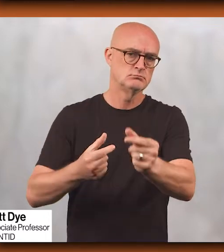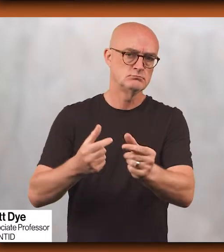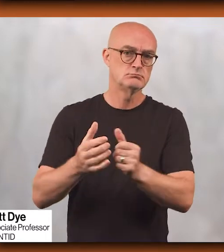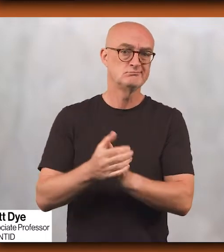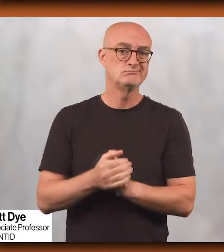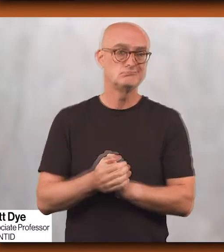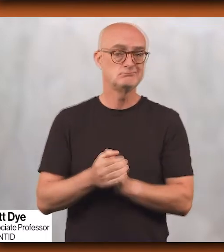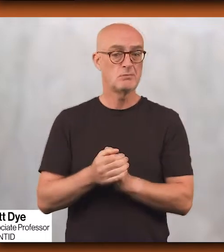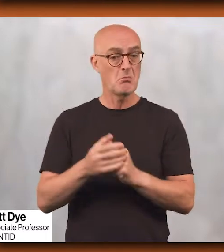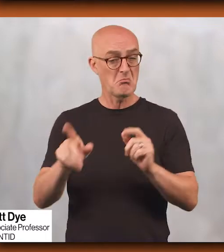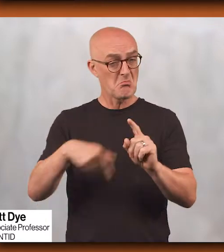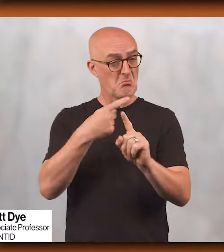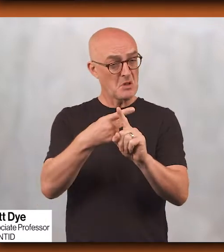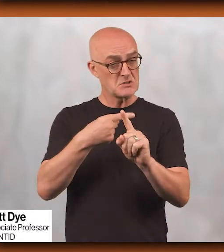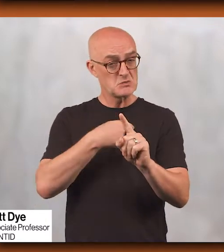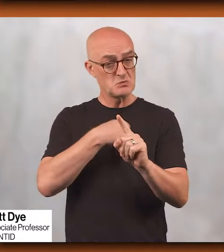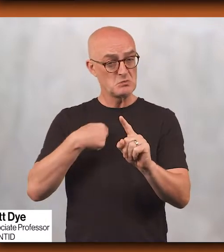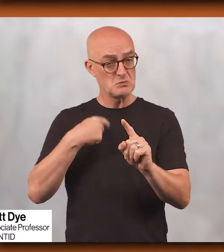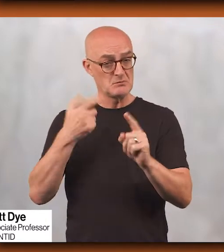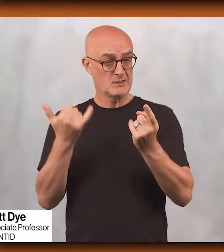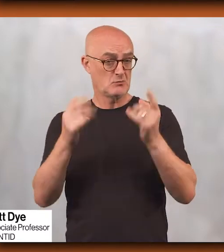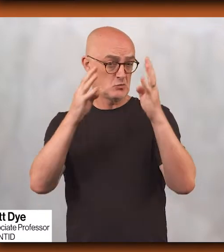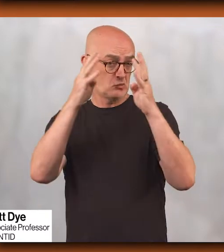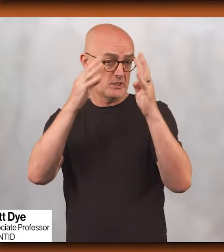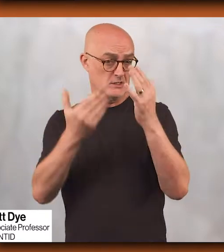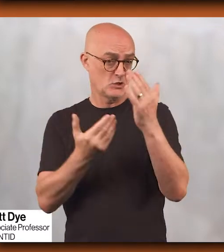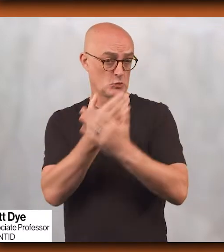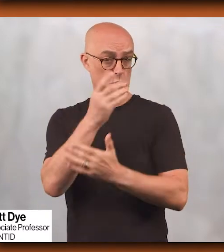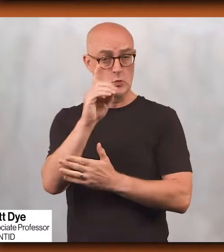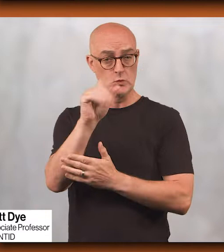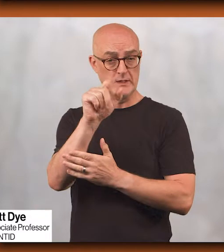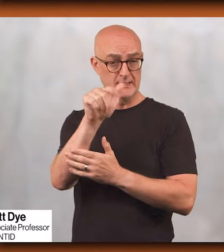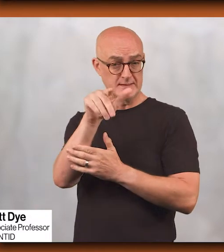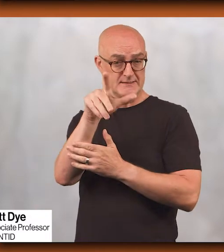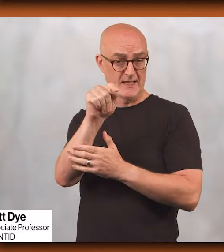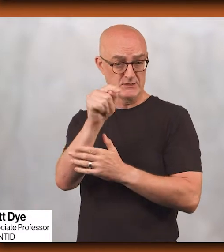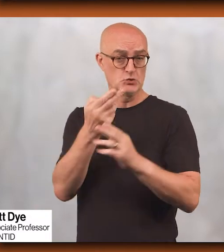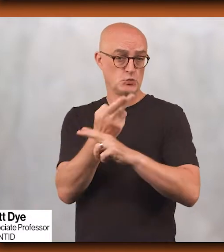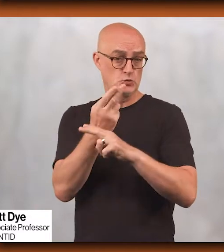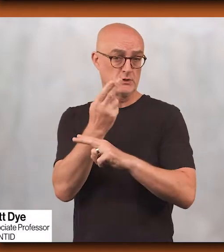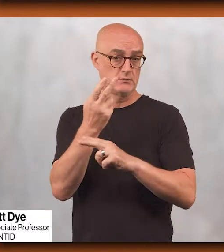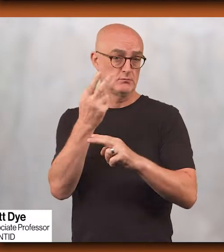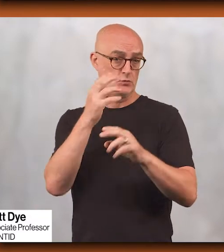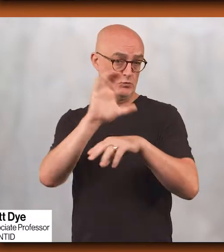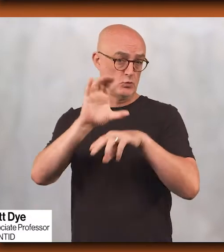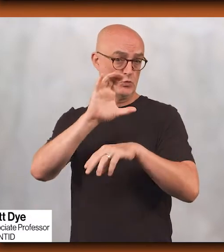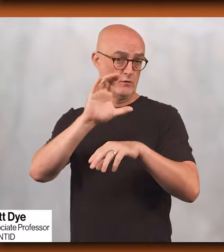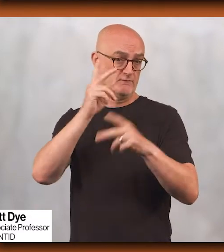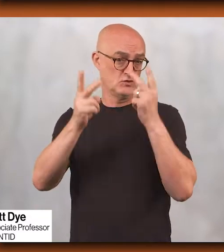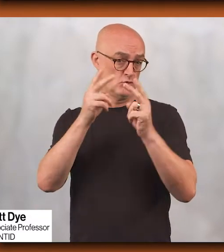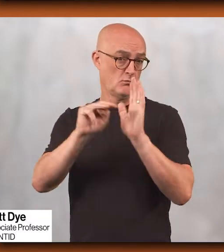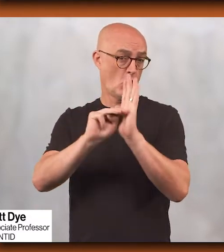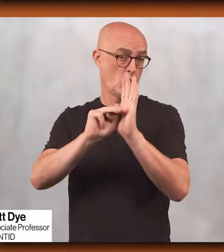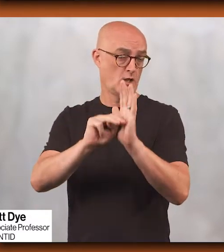interesting and new datasets. However, this work is all based on a computer vision model that gives us